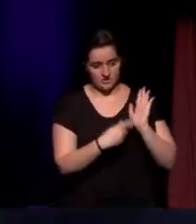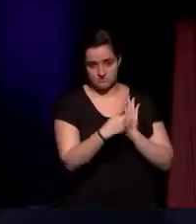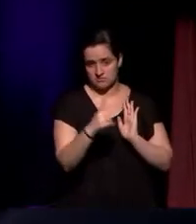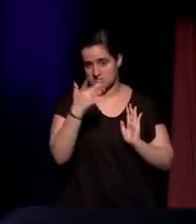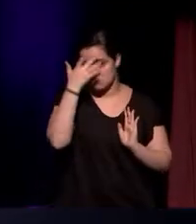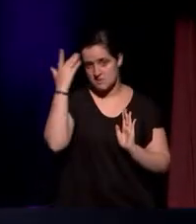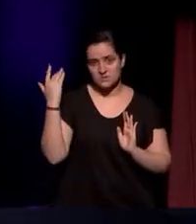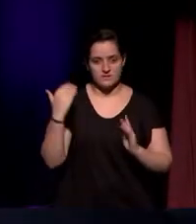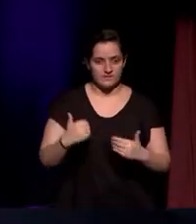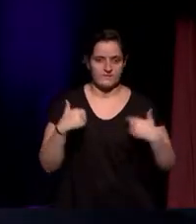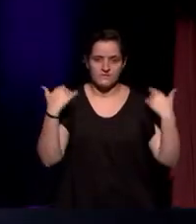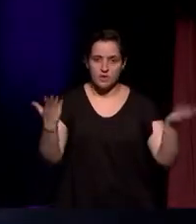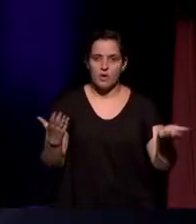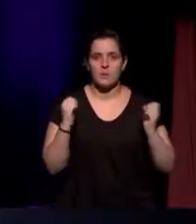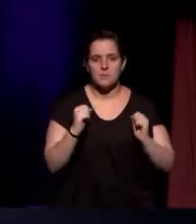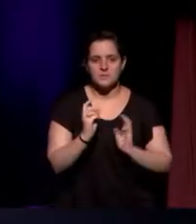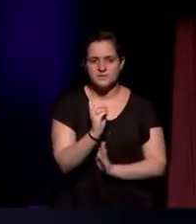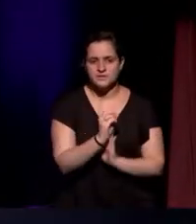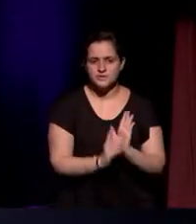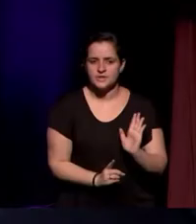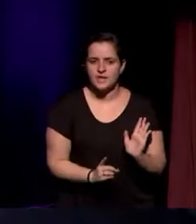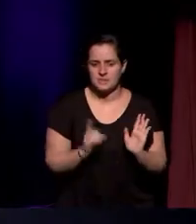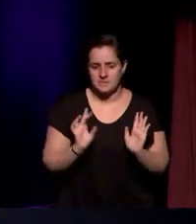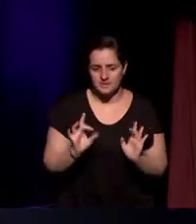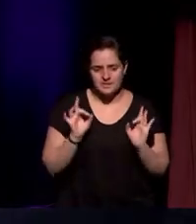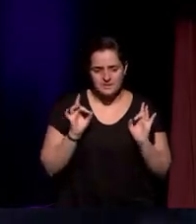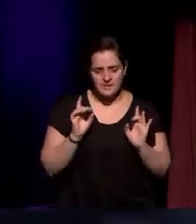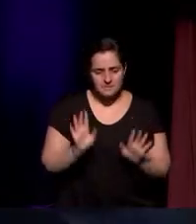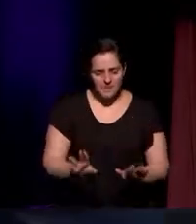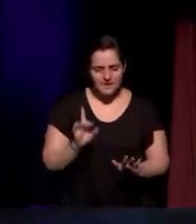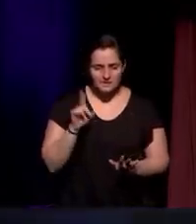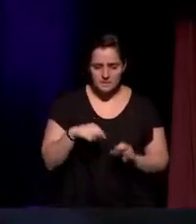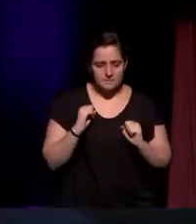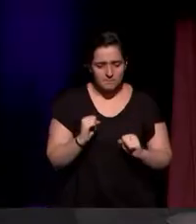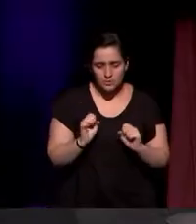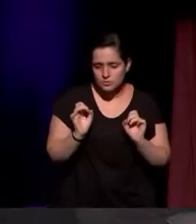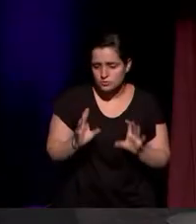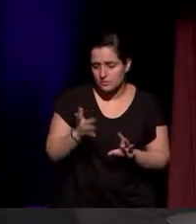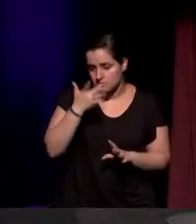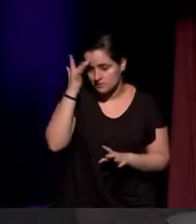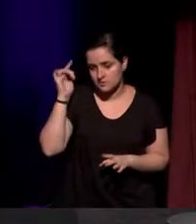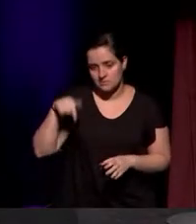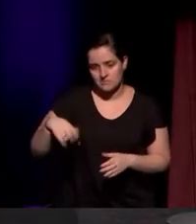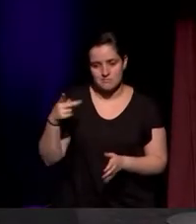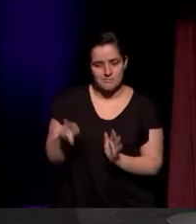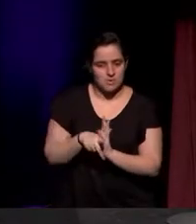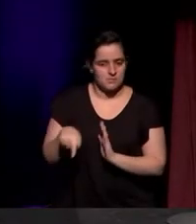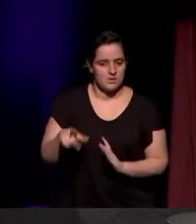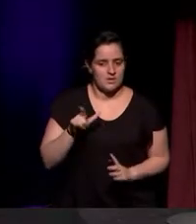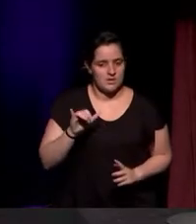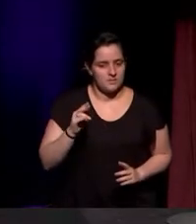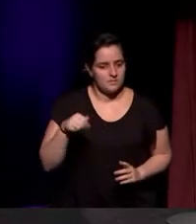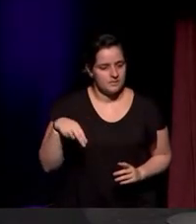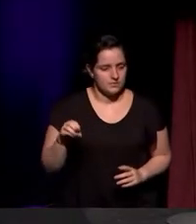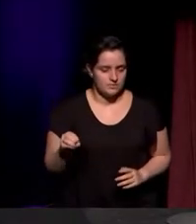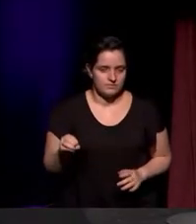to have rights that can only belong to the Lebanese. So there is still a very large segregation,